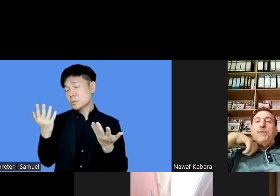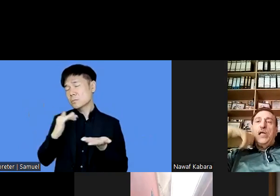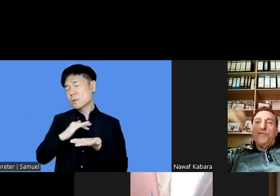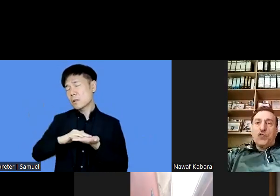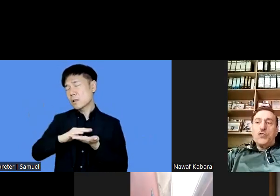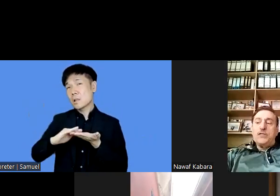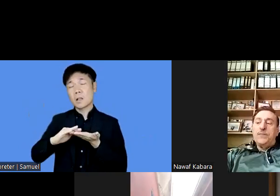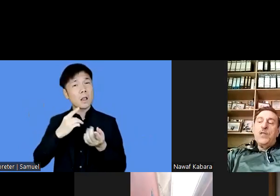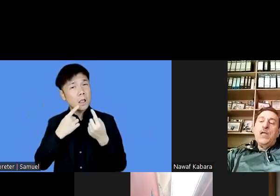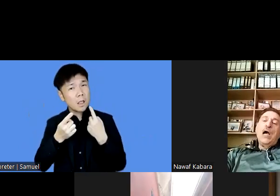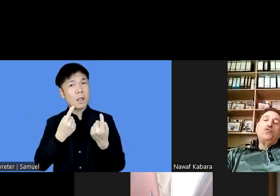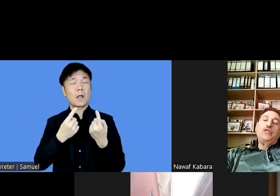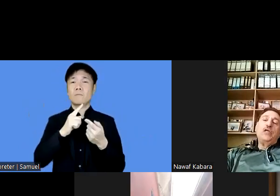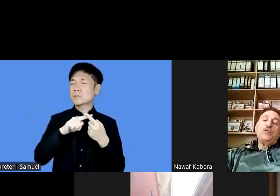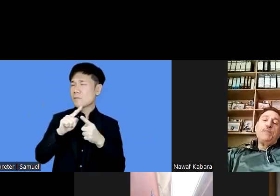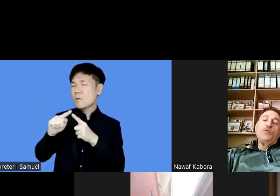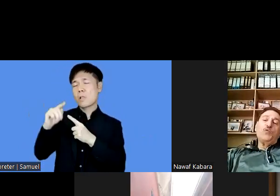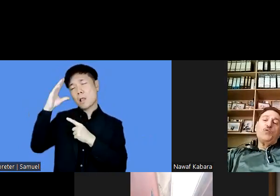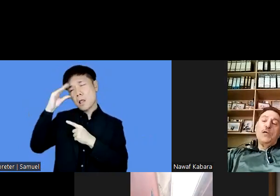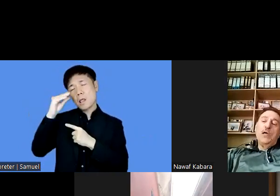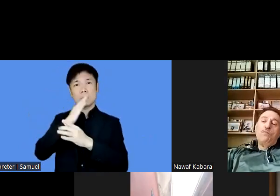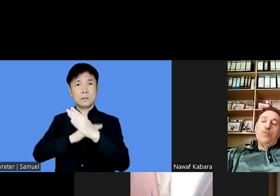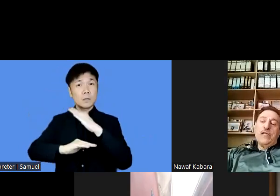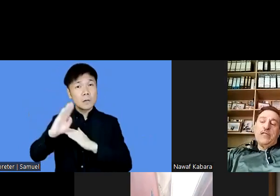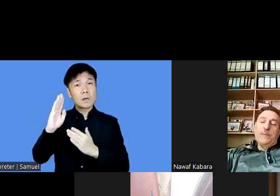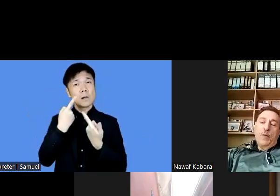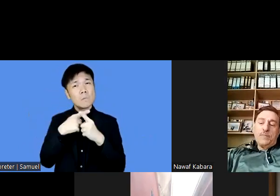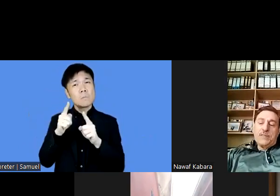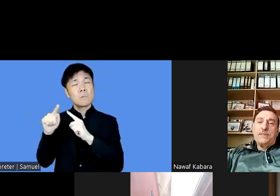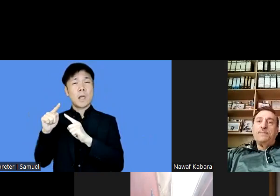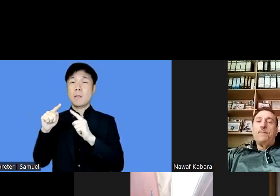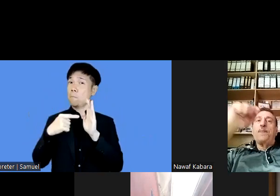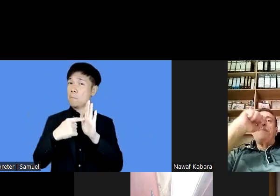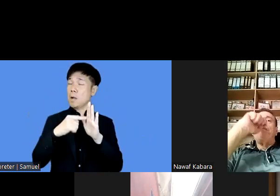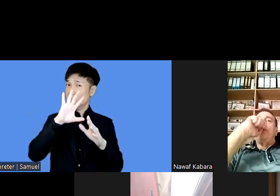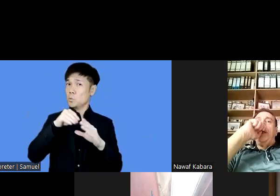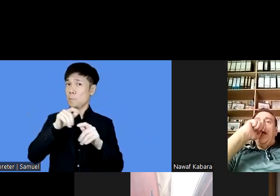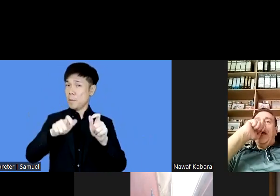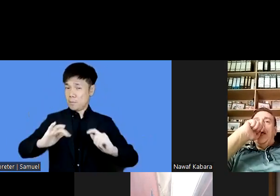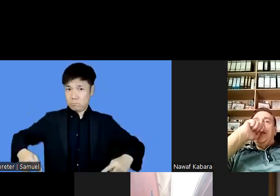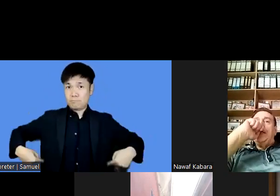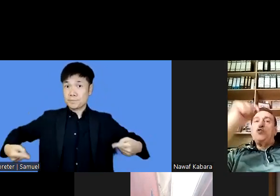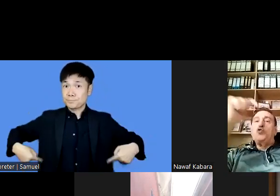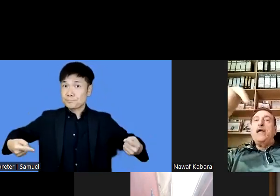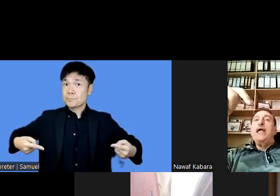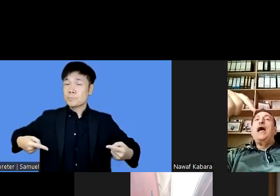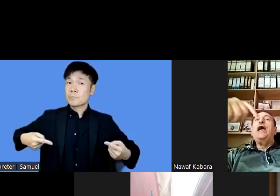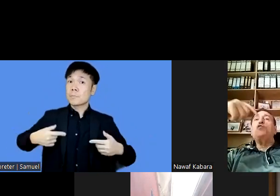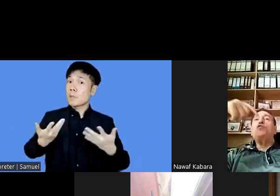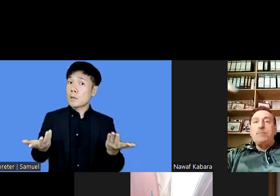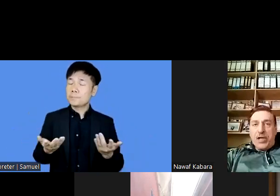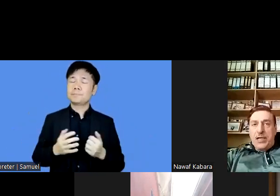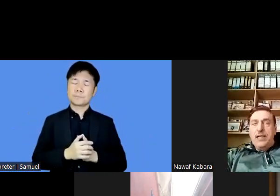of course how to deal with people with mobility problems, and there should be ahead-of-time